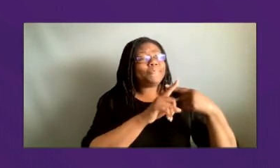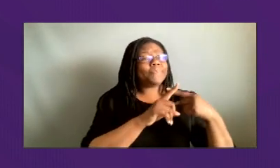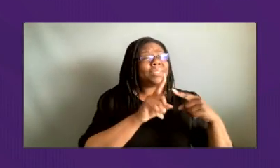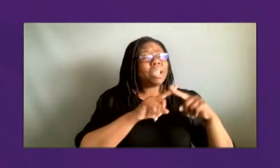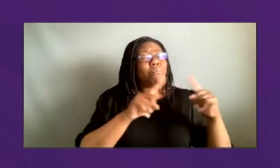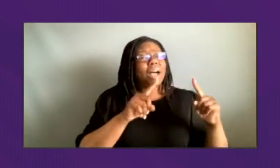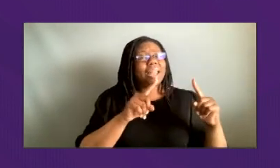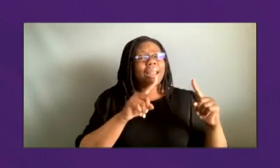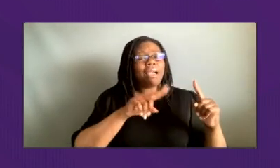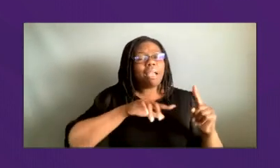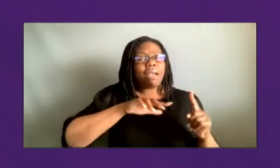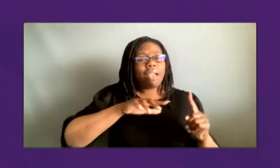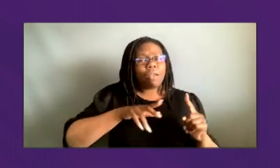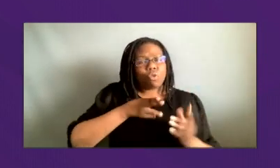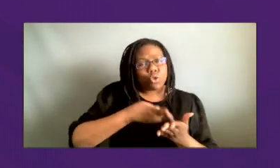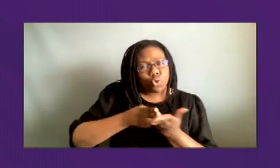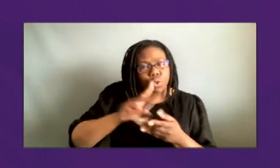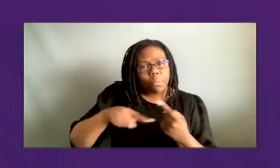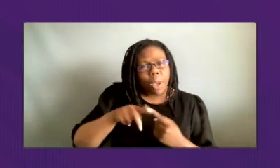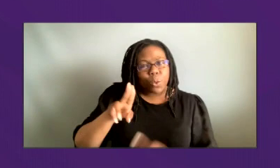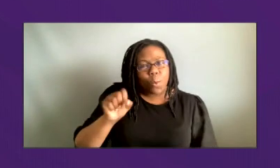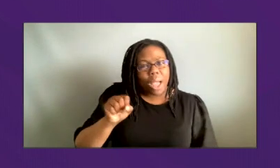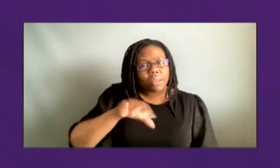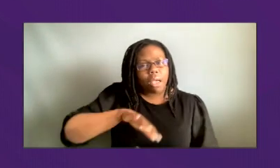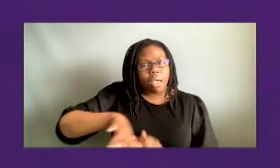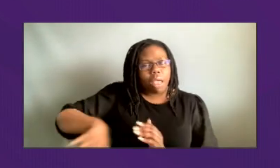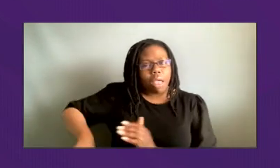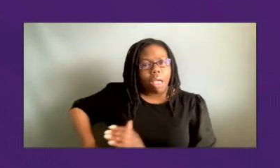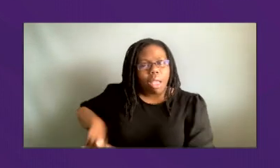So let's look deeper into this difficult truth. Next slide, please.